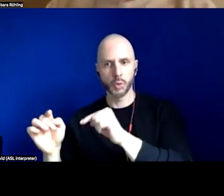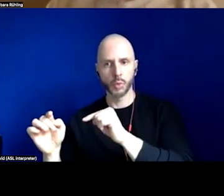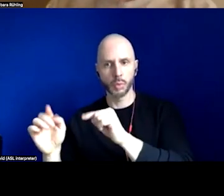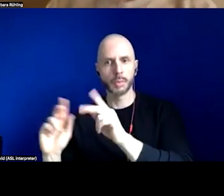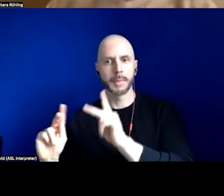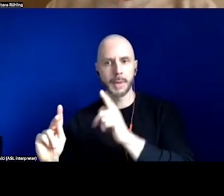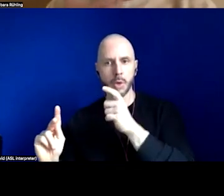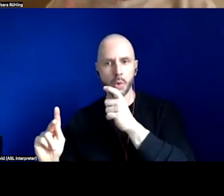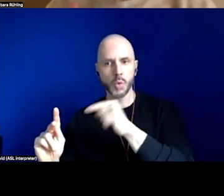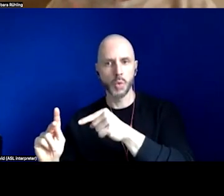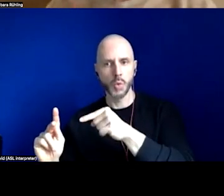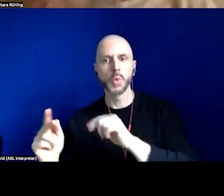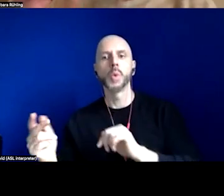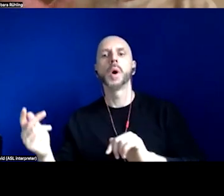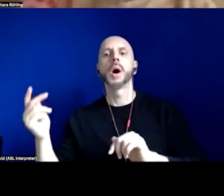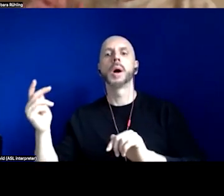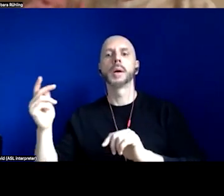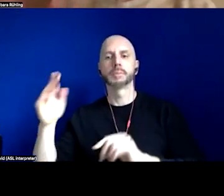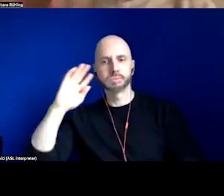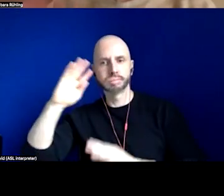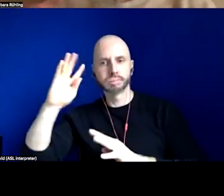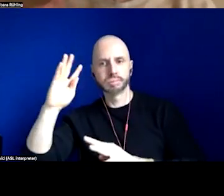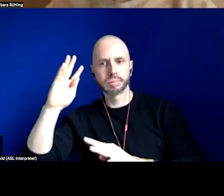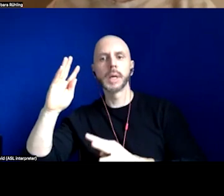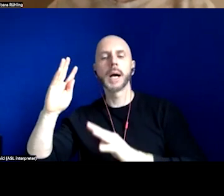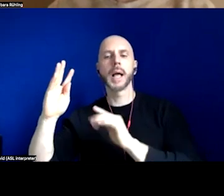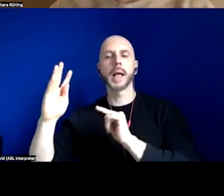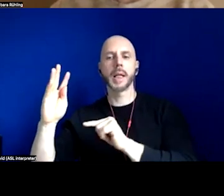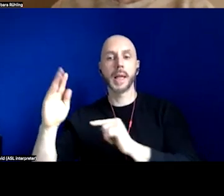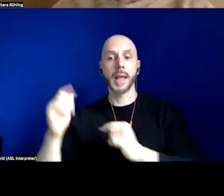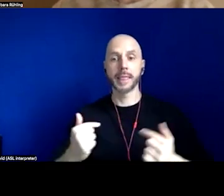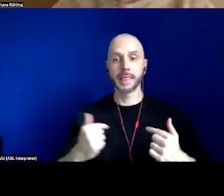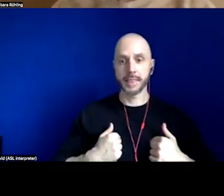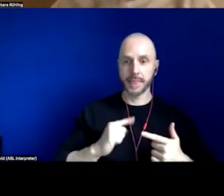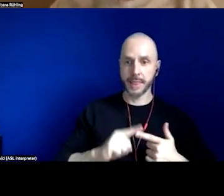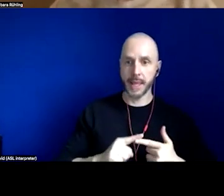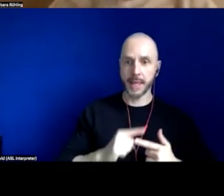this is something that has been proposed to me. Do I want to implement this or not?"